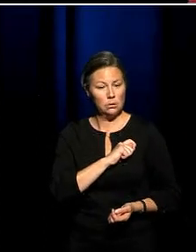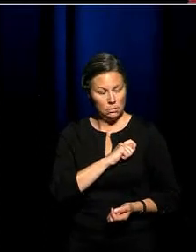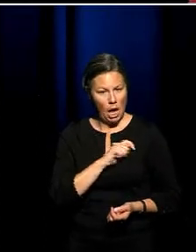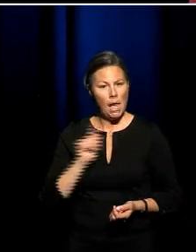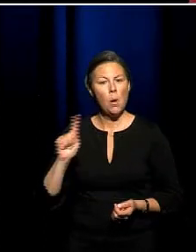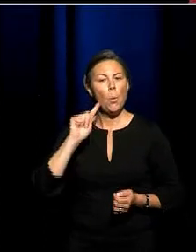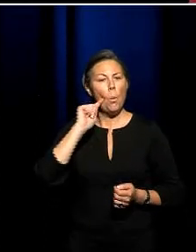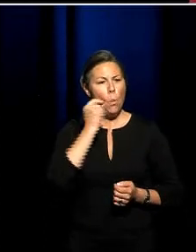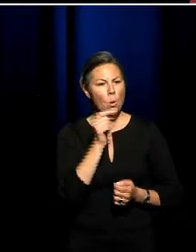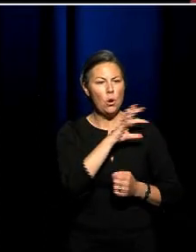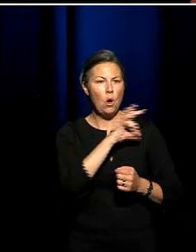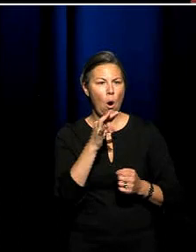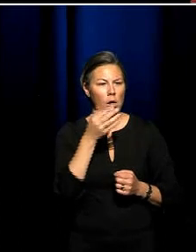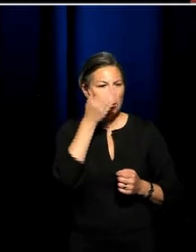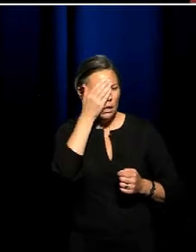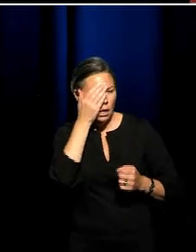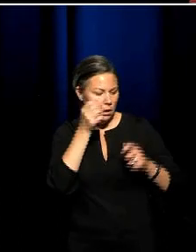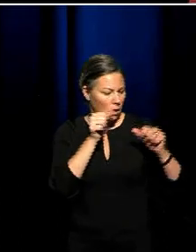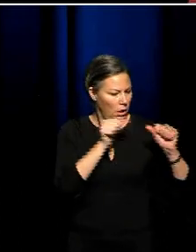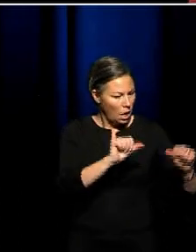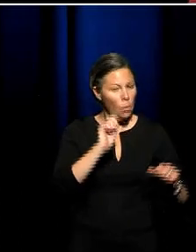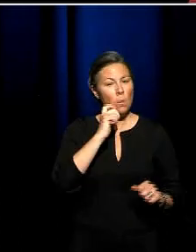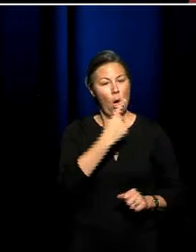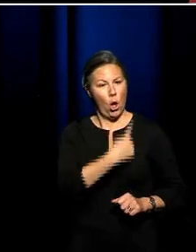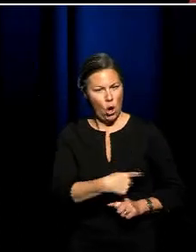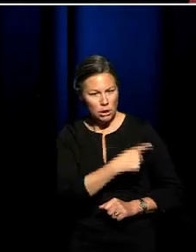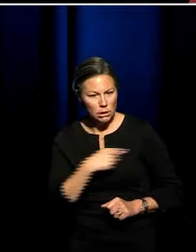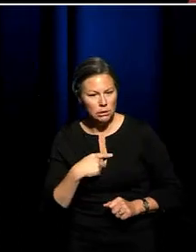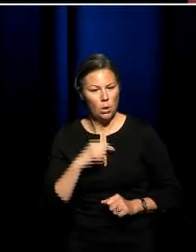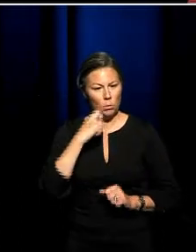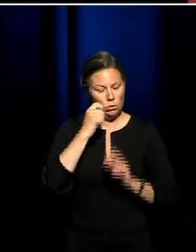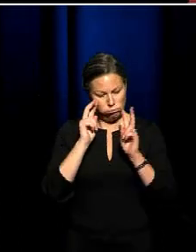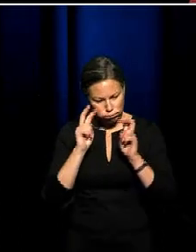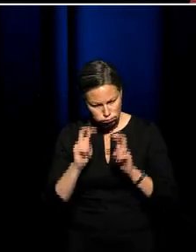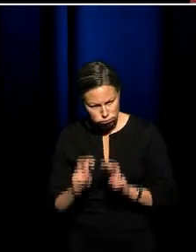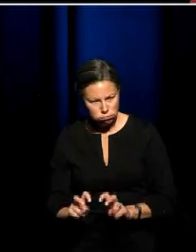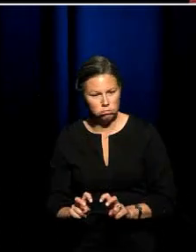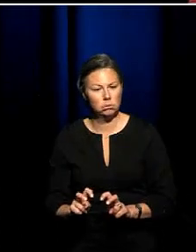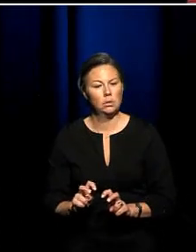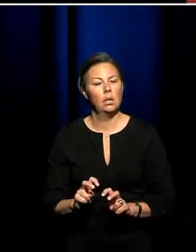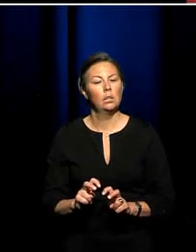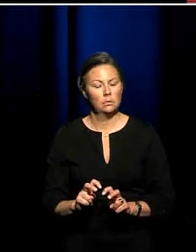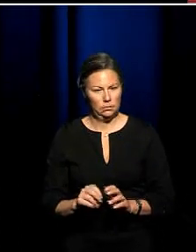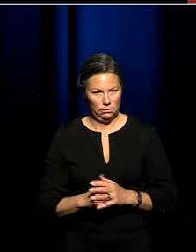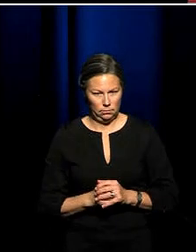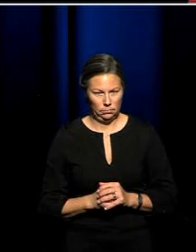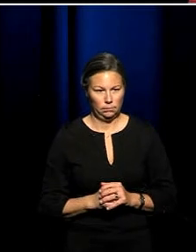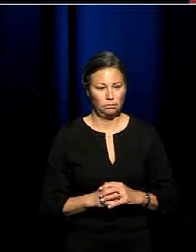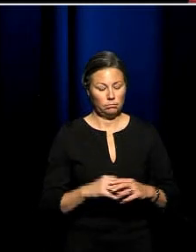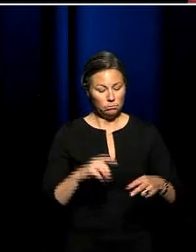independently thoroughly and transparently. Secondly, there is nothing unusual about Royal Commissions having to manage perceptions of conflicts of